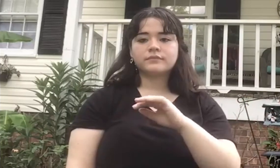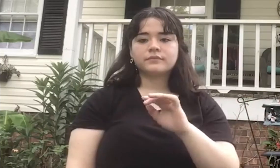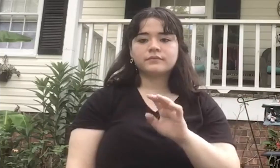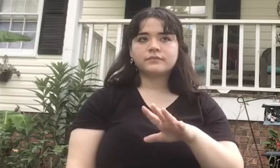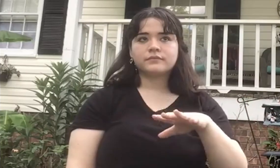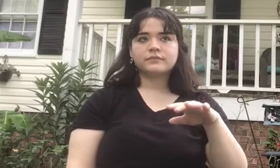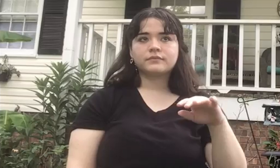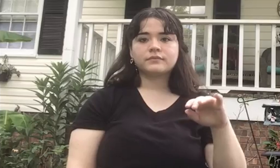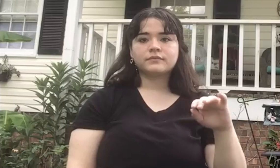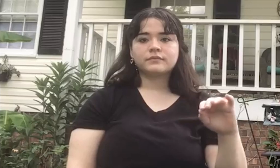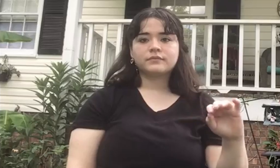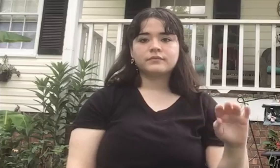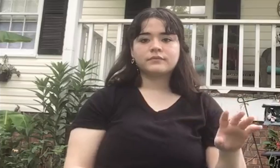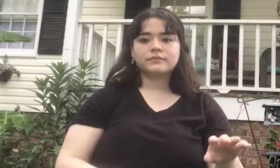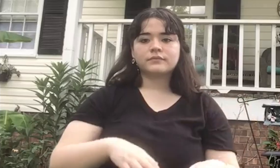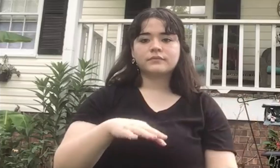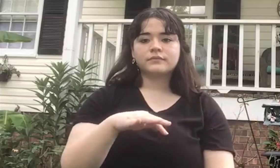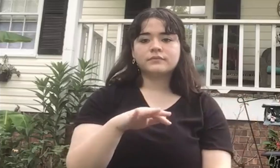(slow piano intro of "Pomp and Circumstance")